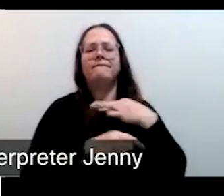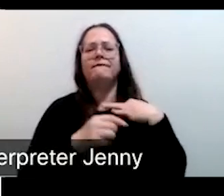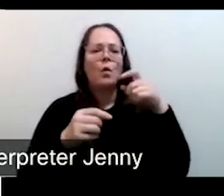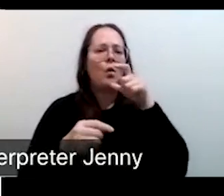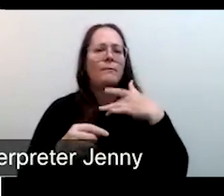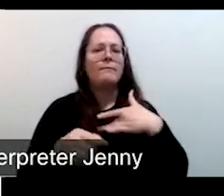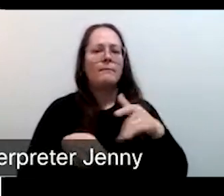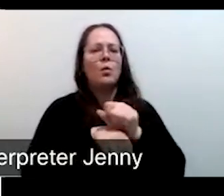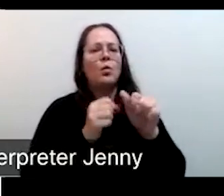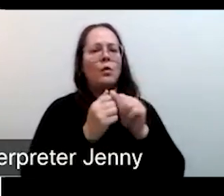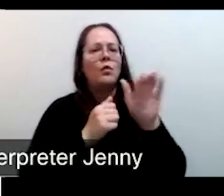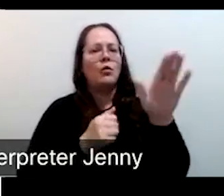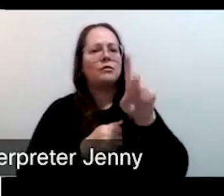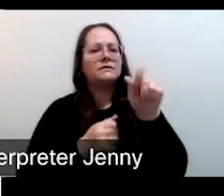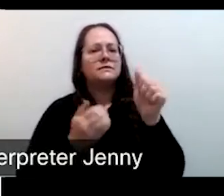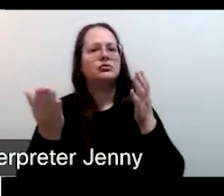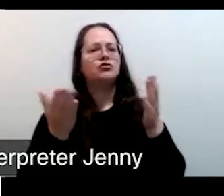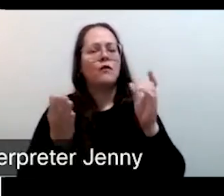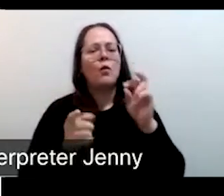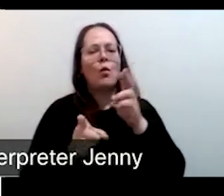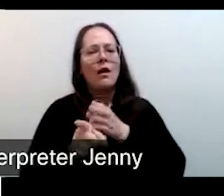services or career services office.